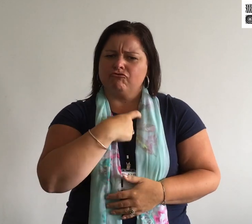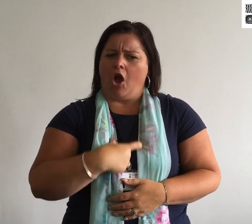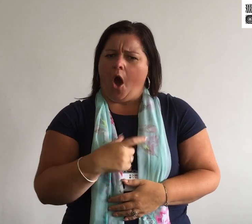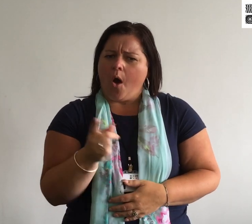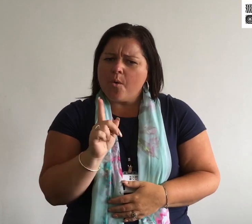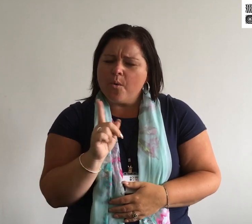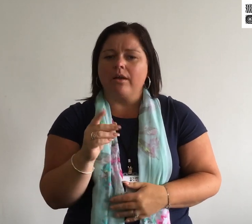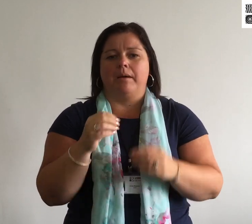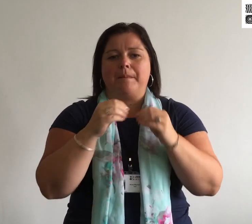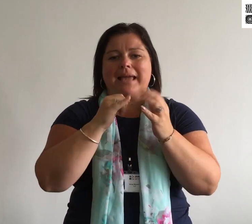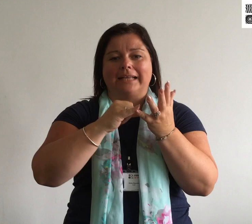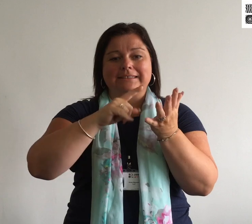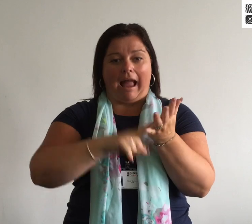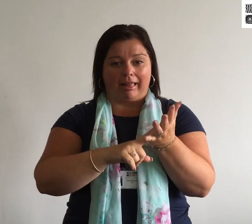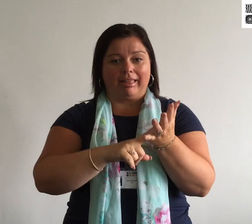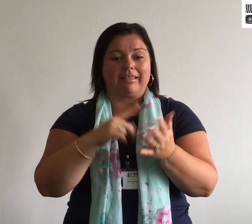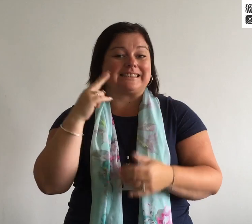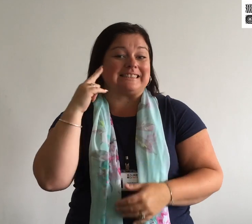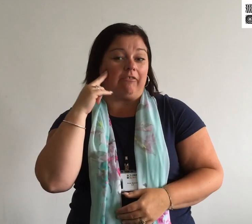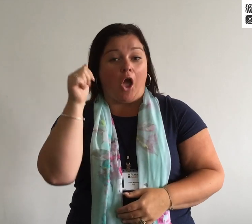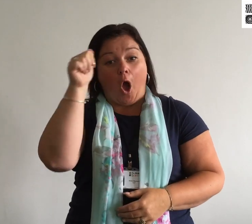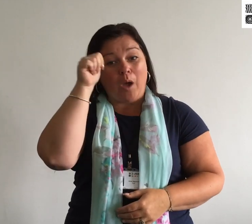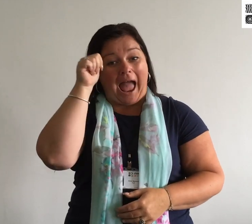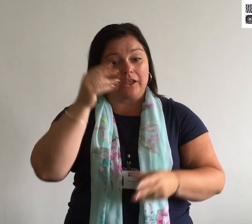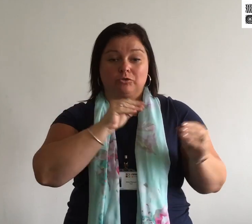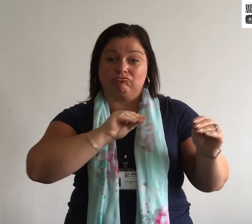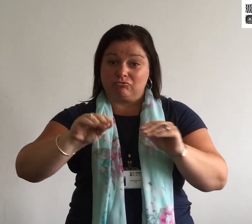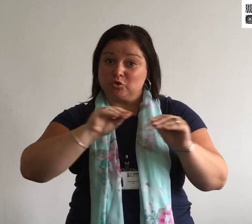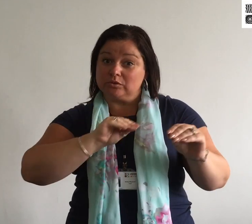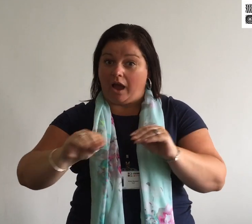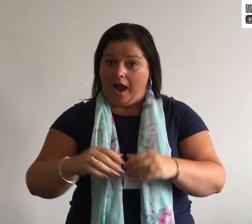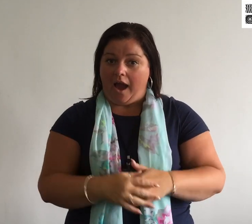My role is ‘BSL and Deaf Awareness tutor’.